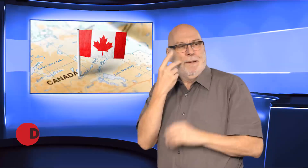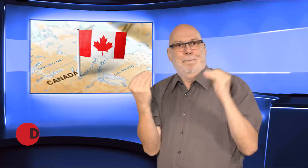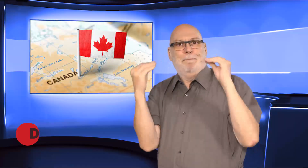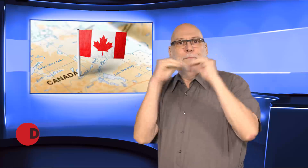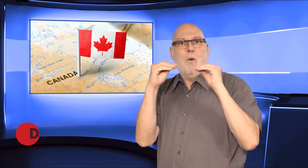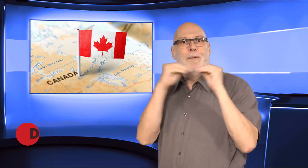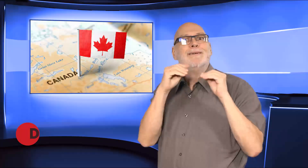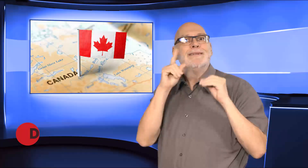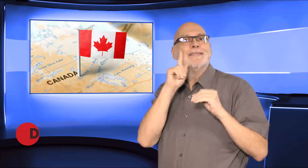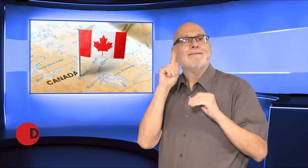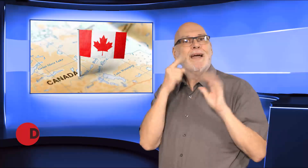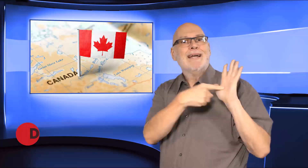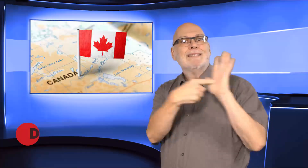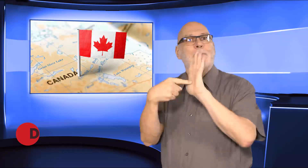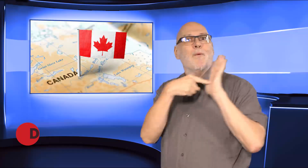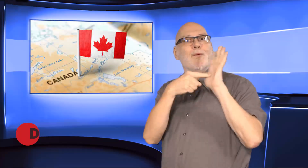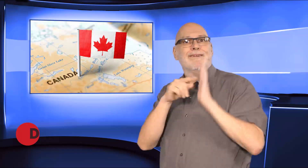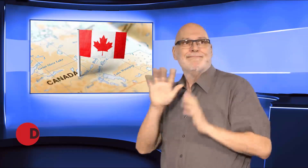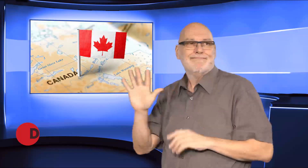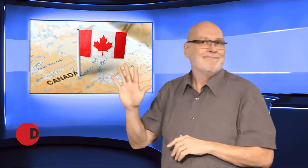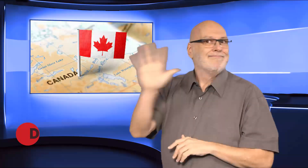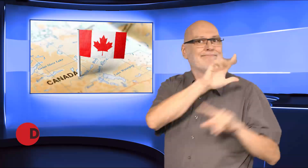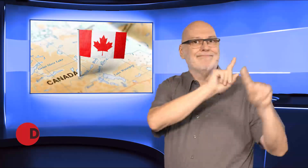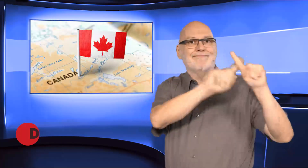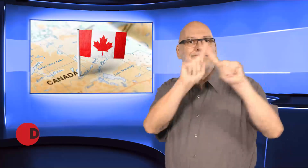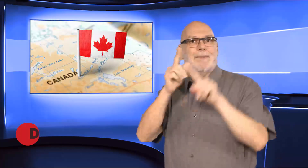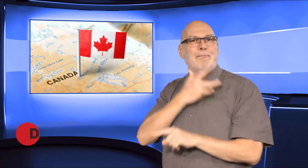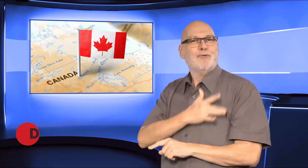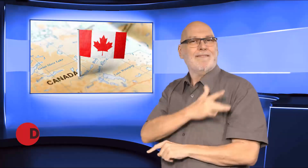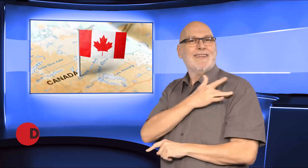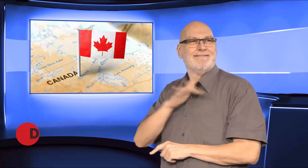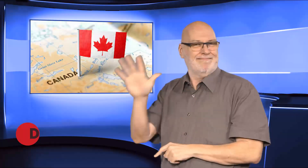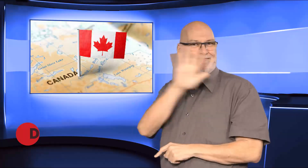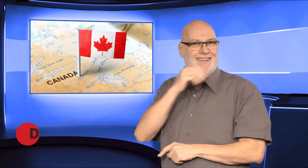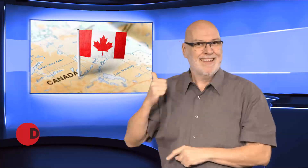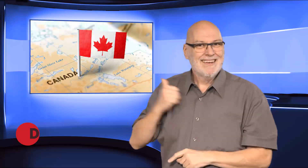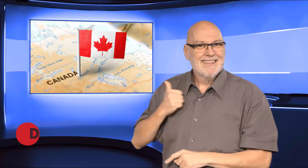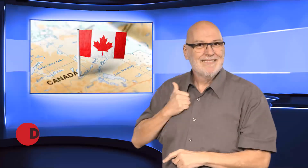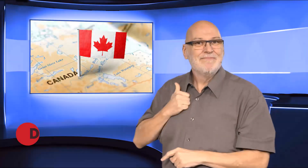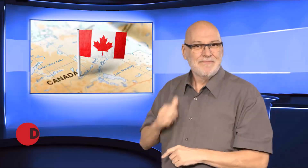see more Deaf Expos held in different provinces across Canada.